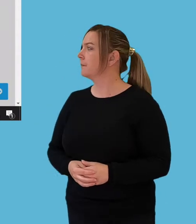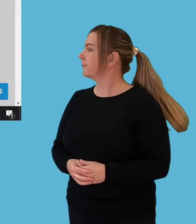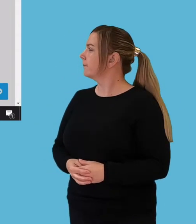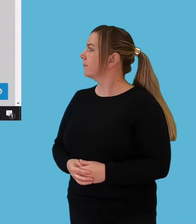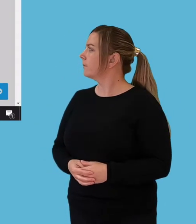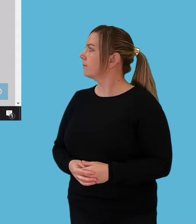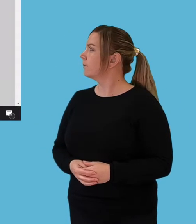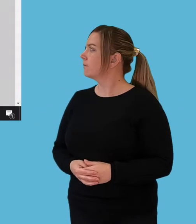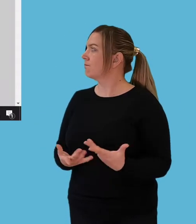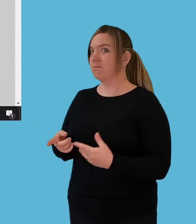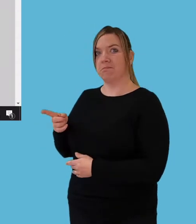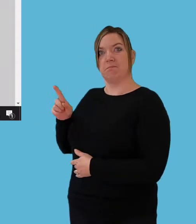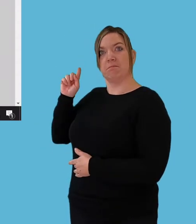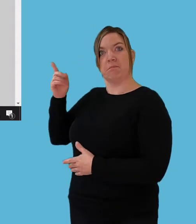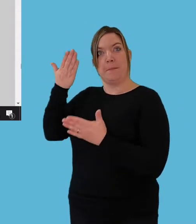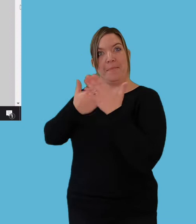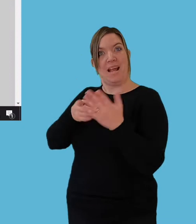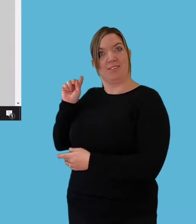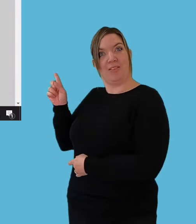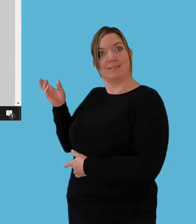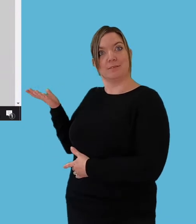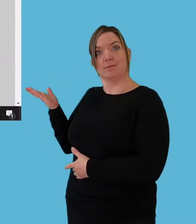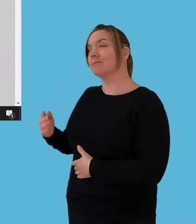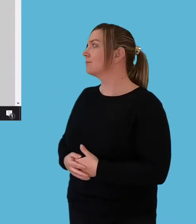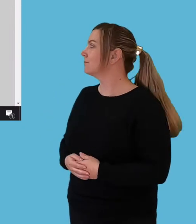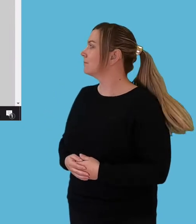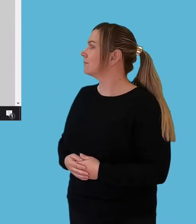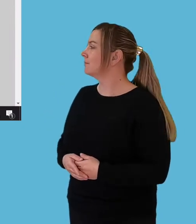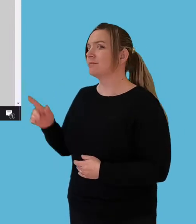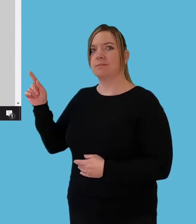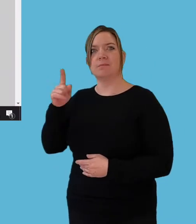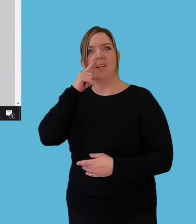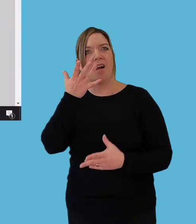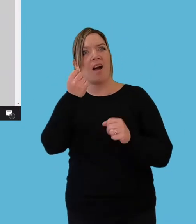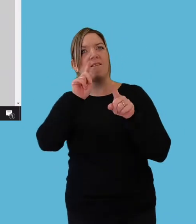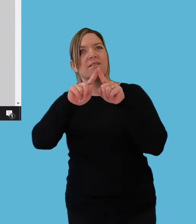So this is what a Moodle page looks like. You can see in front of you there's a number of tiles